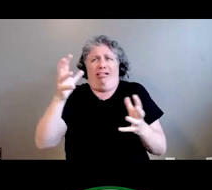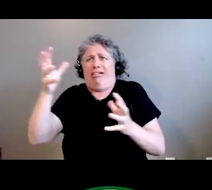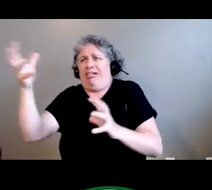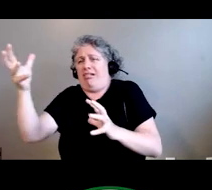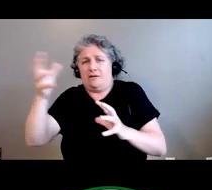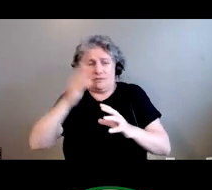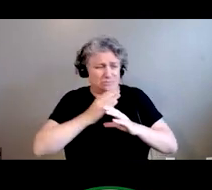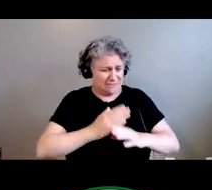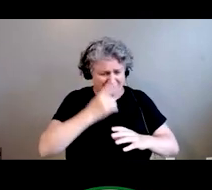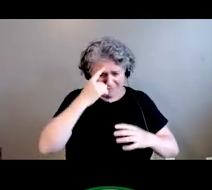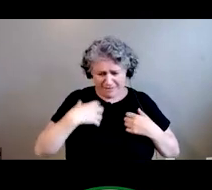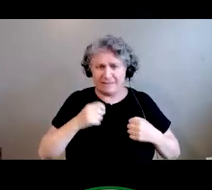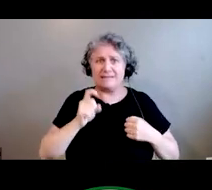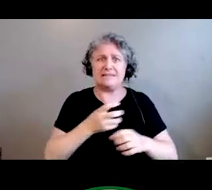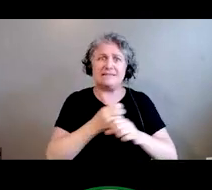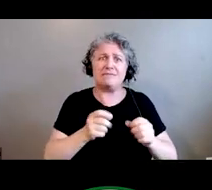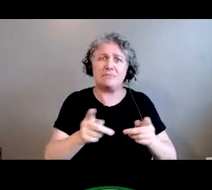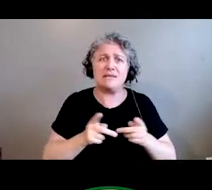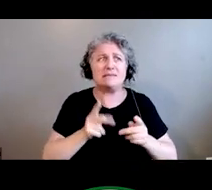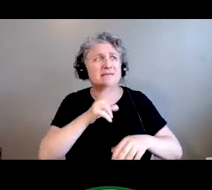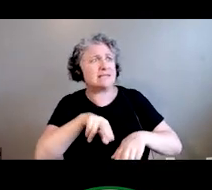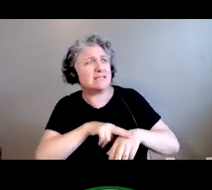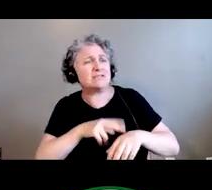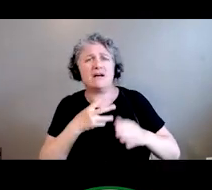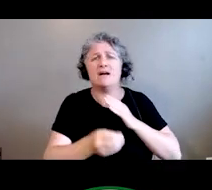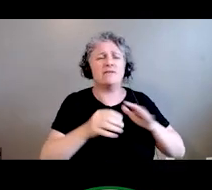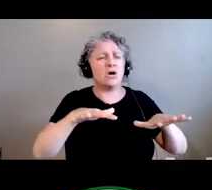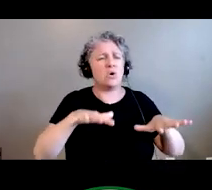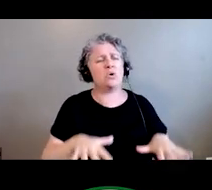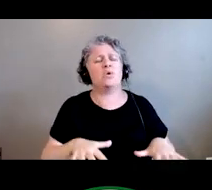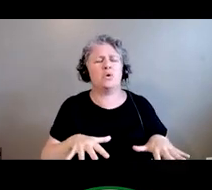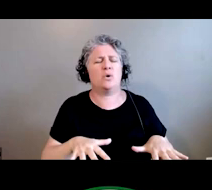But you know, it was said earlier in the conference, the importance of people feeling safe in those spaces.